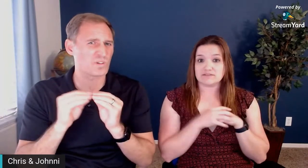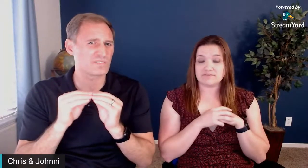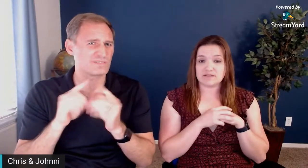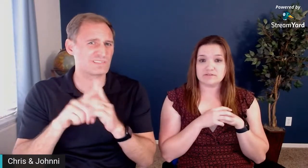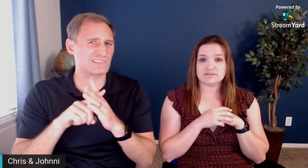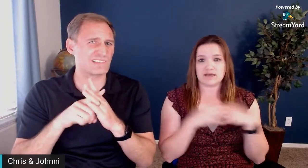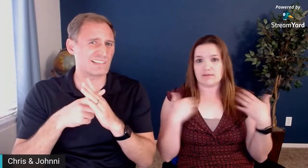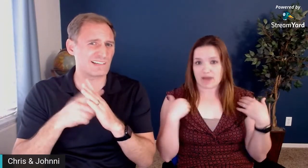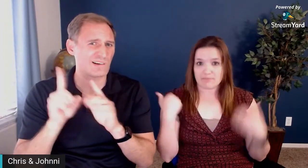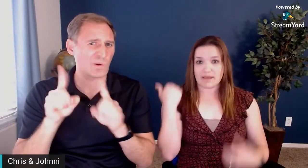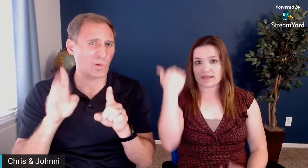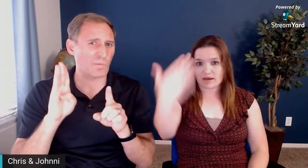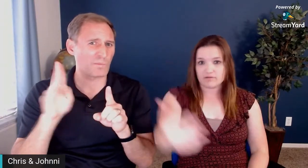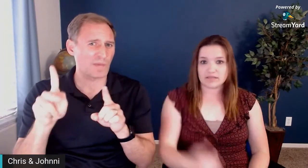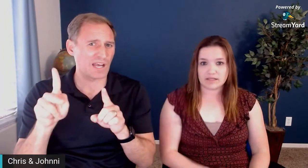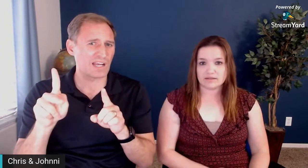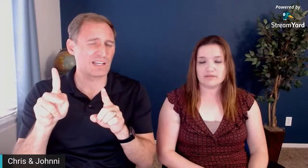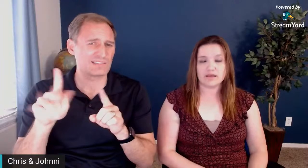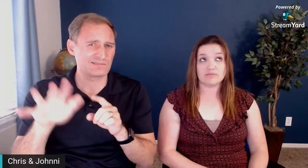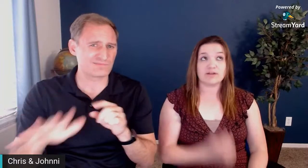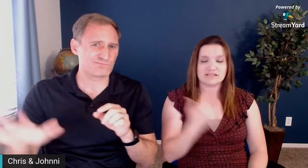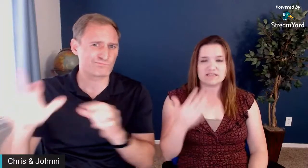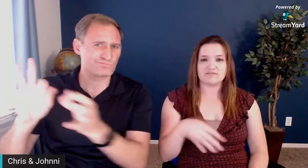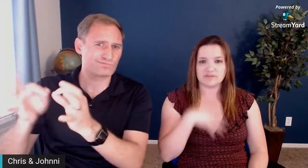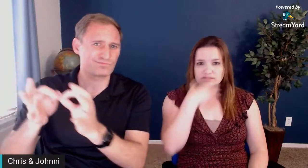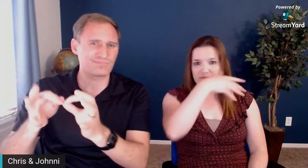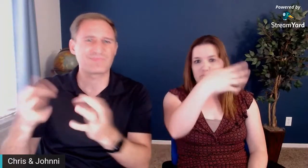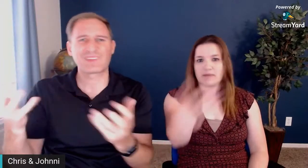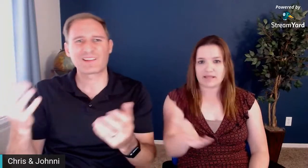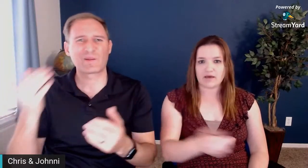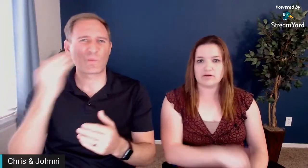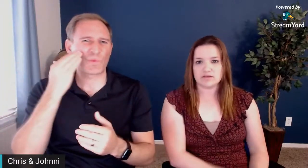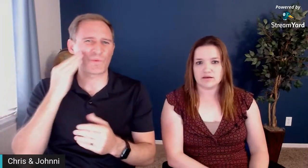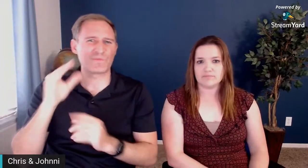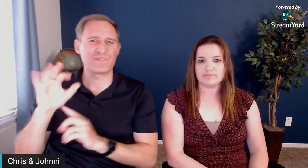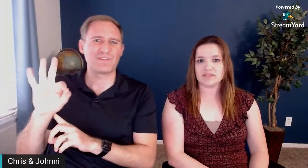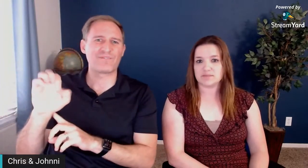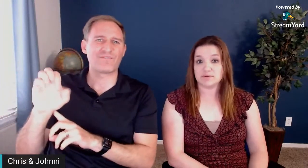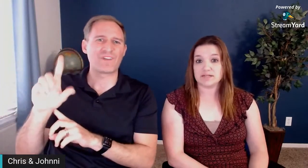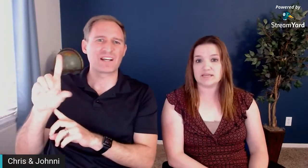the field i'm back out in and when i say the field i mean we're back out in the community